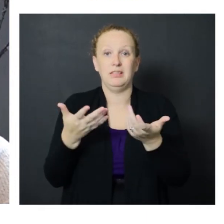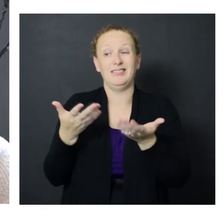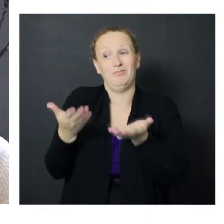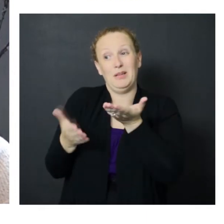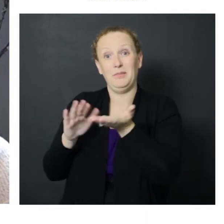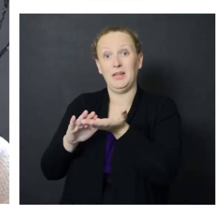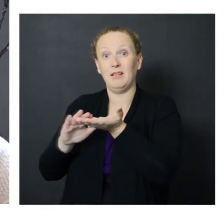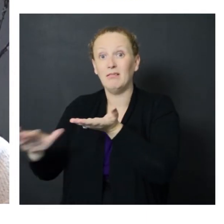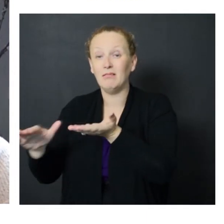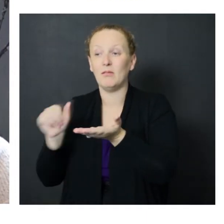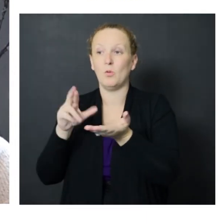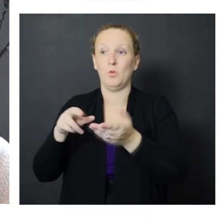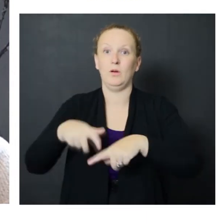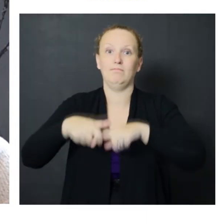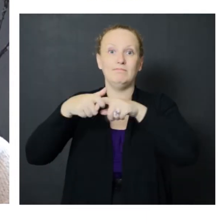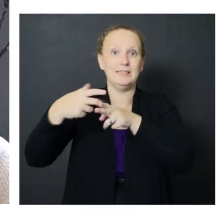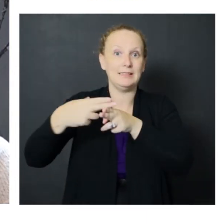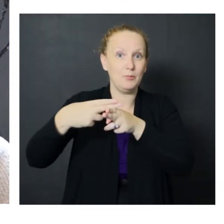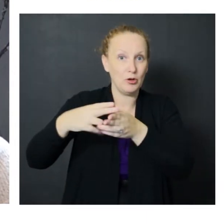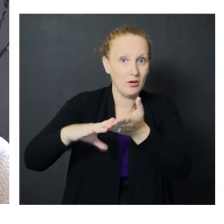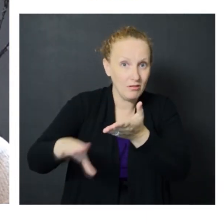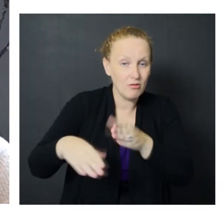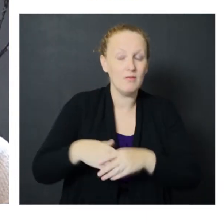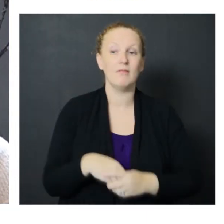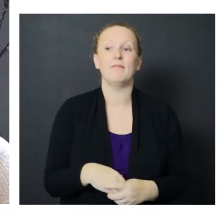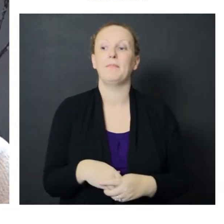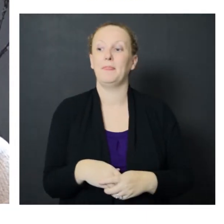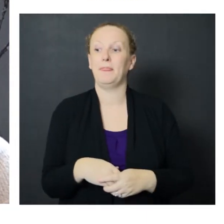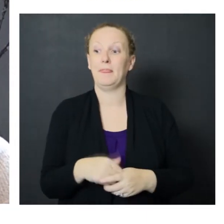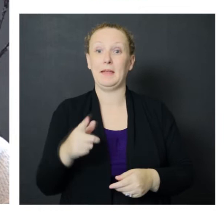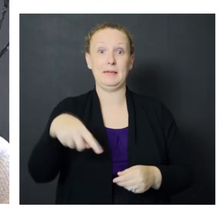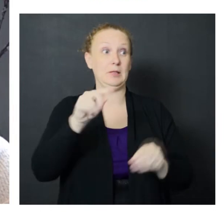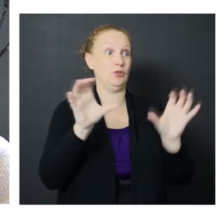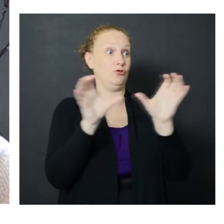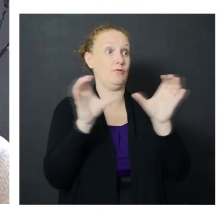layoffs, etcetera, and certified interpreters because of